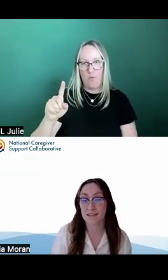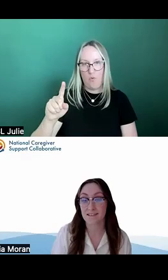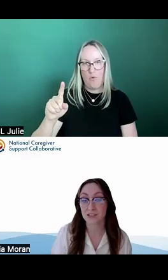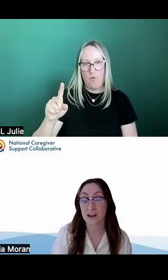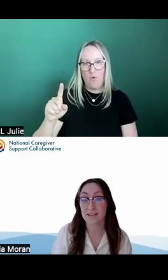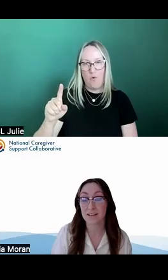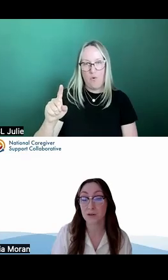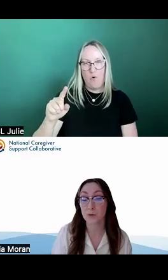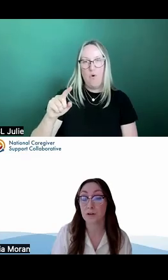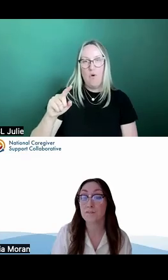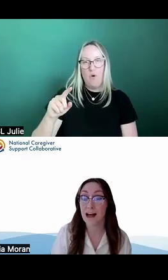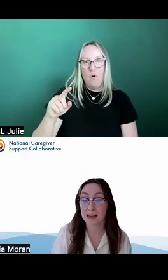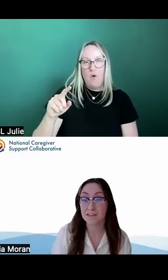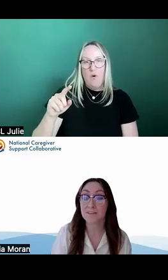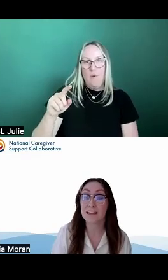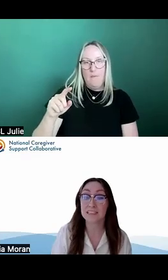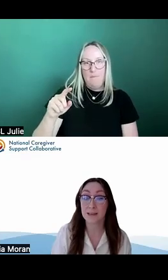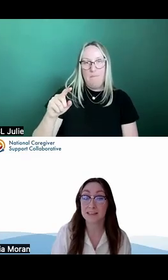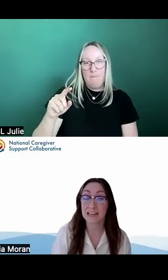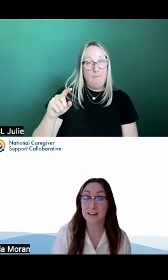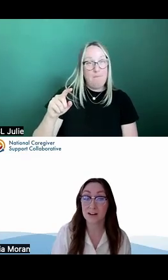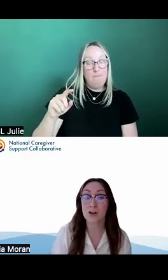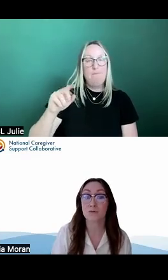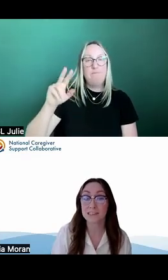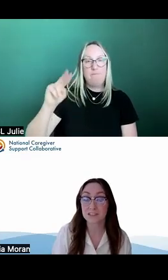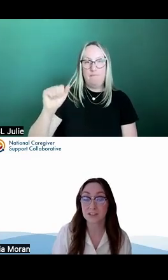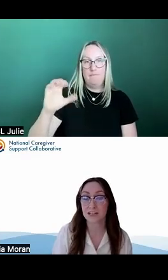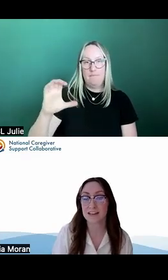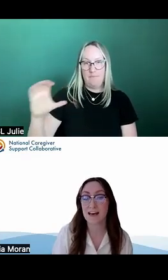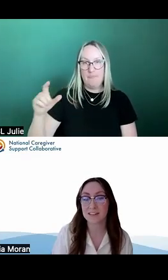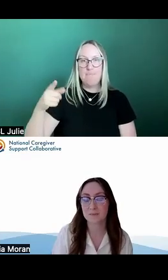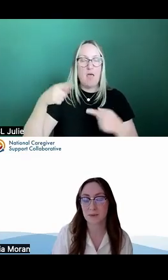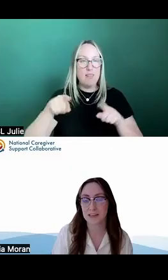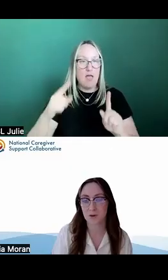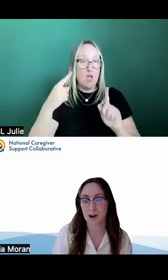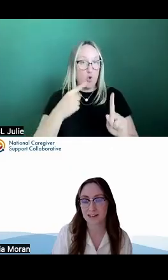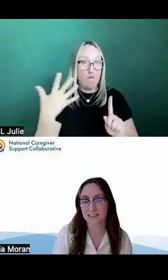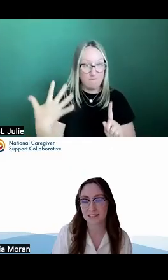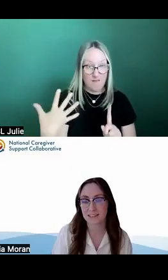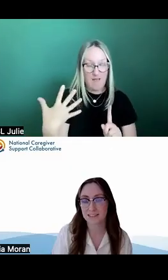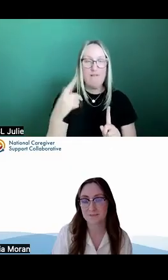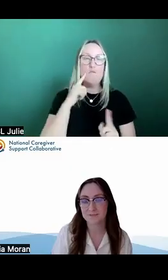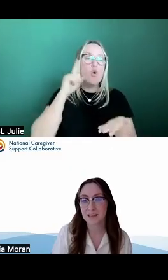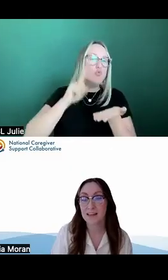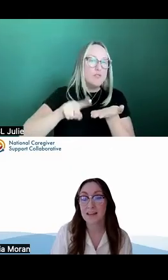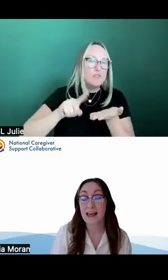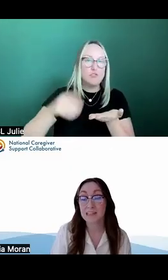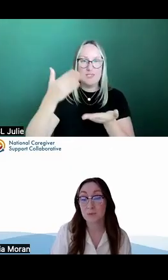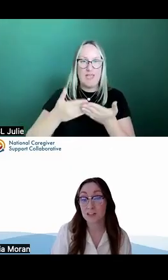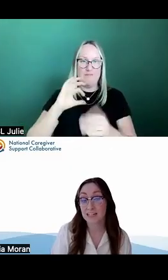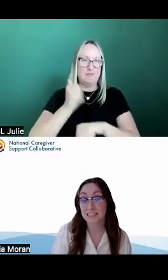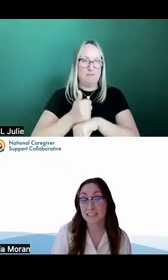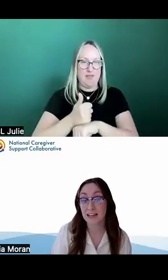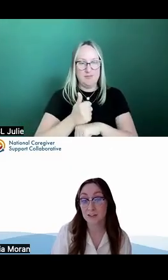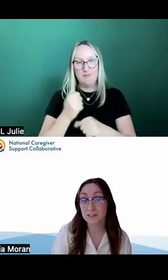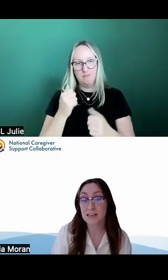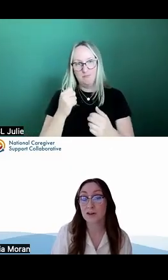National Strategy Goal 5, Expand data research and evidence-based practices. NAC's project is titled